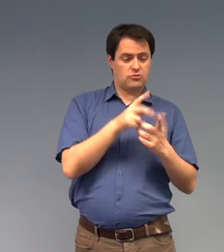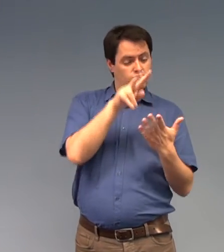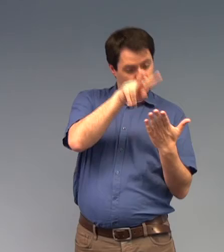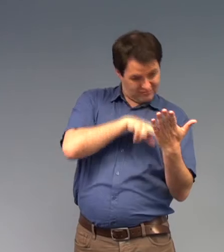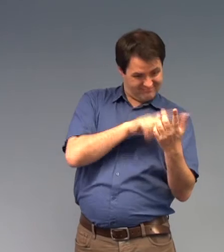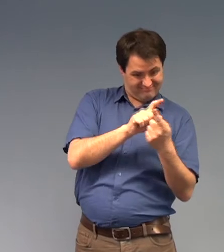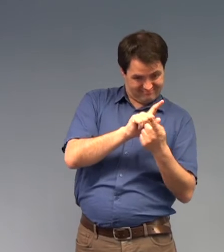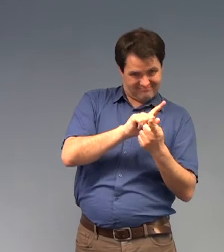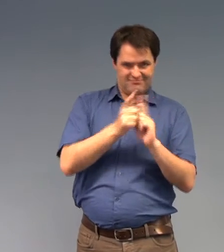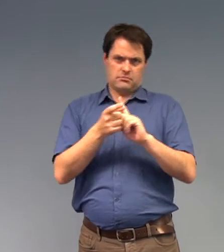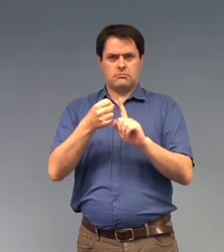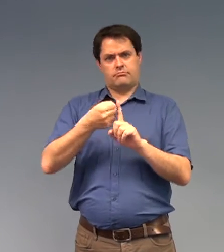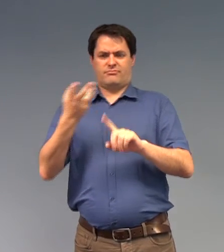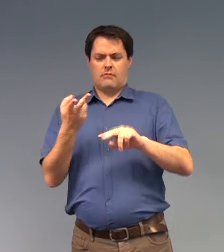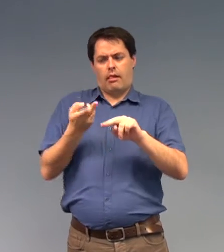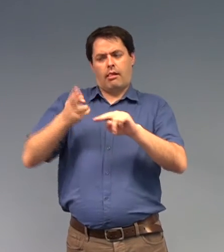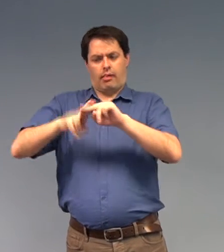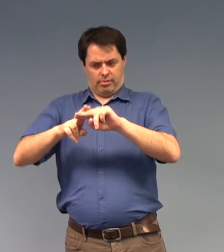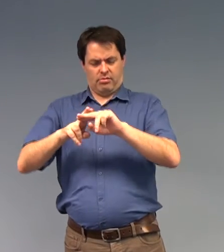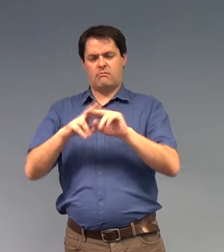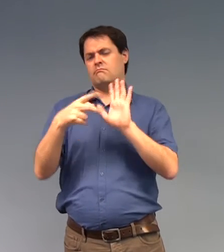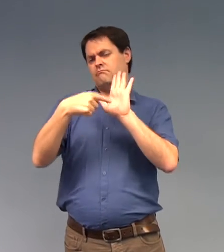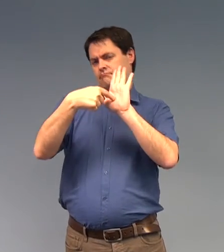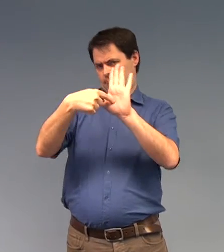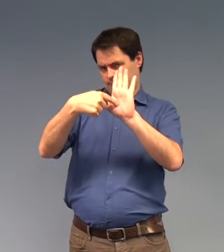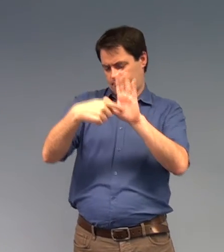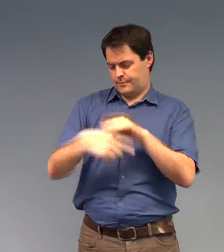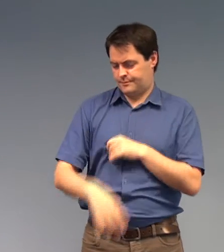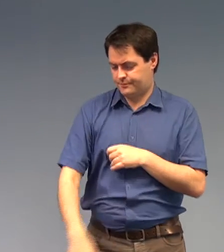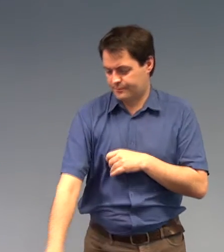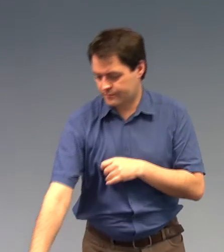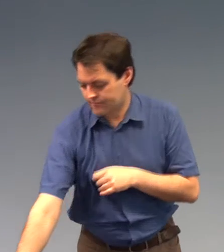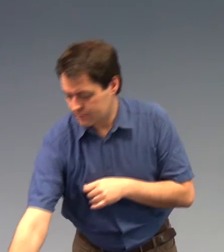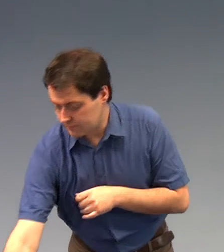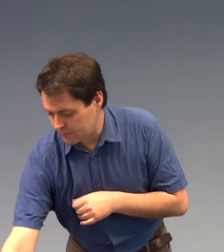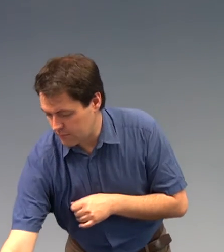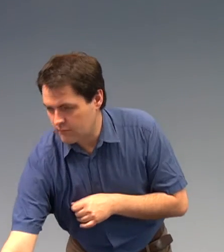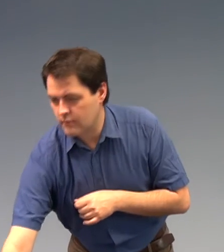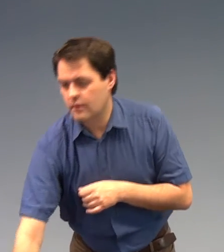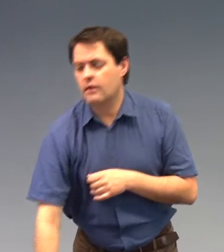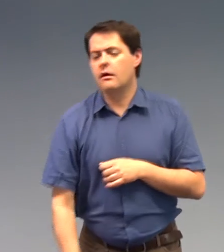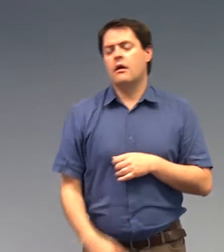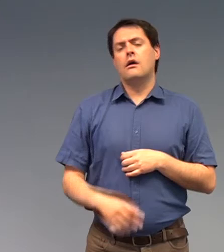Whether they're applicable to ASL would be interesting. But I'll give you some examples.